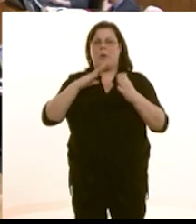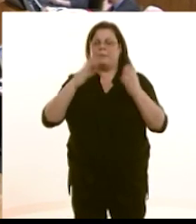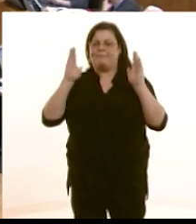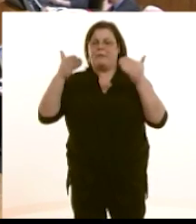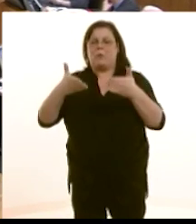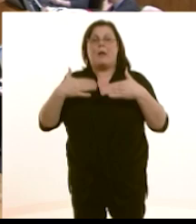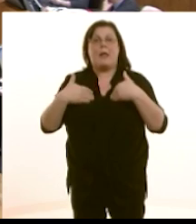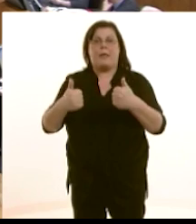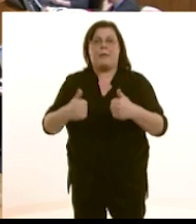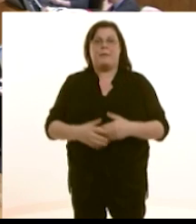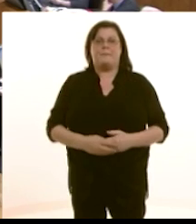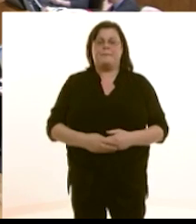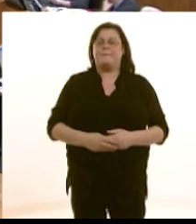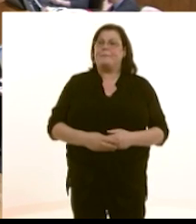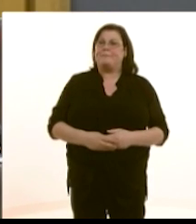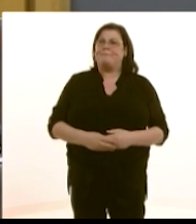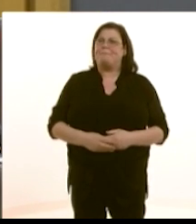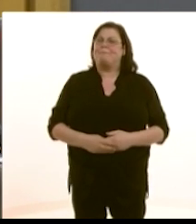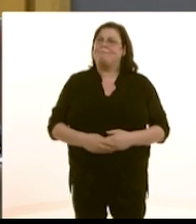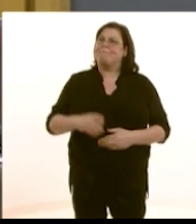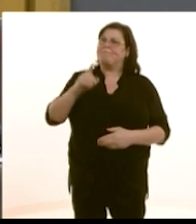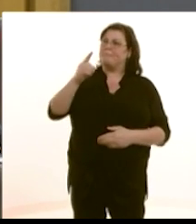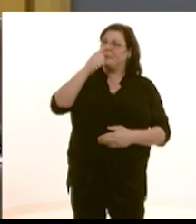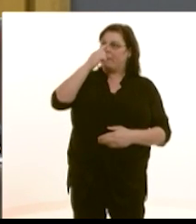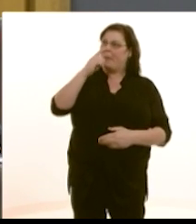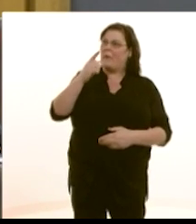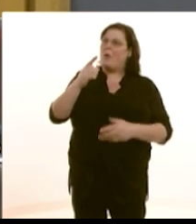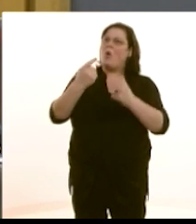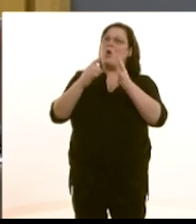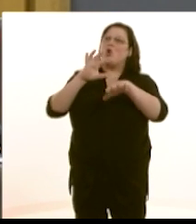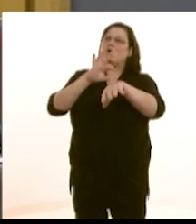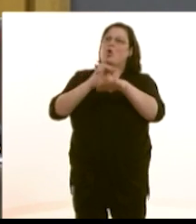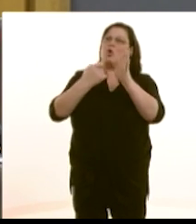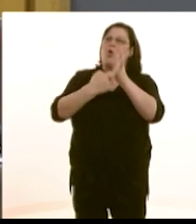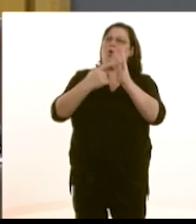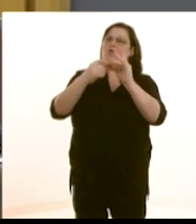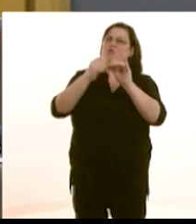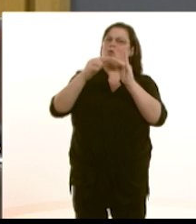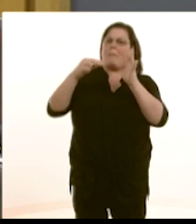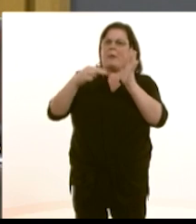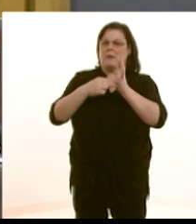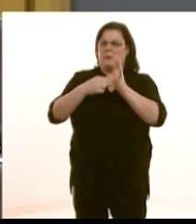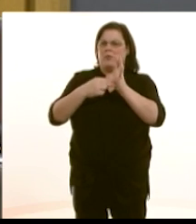Itís clear from your response to Dr Robin Roopís concerns that you think that Welsh